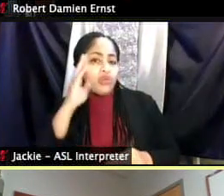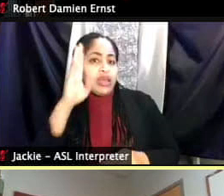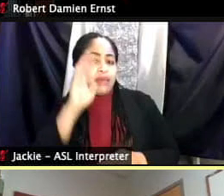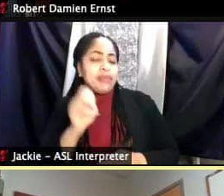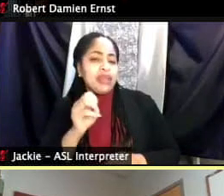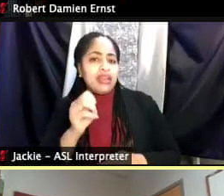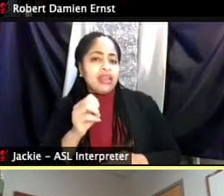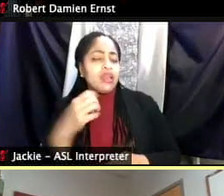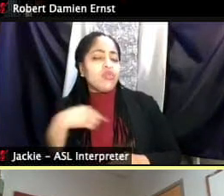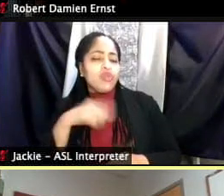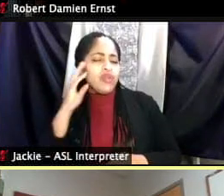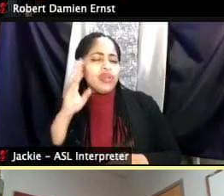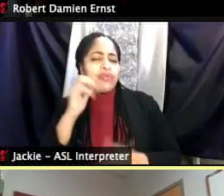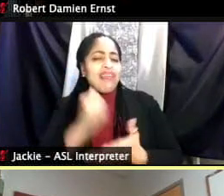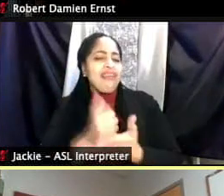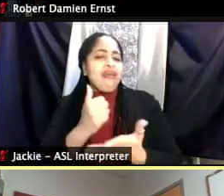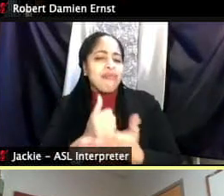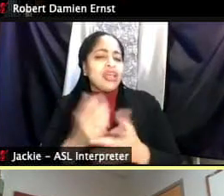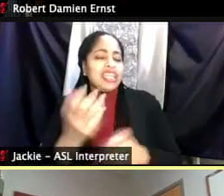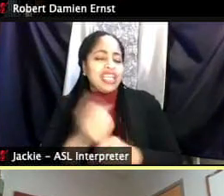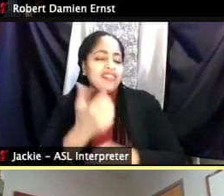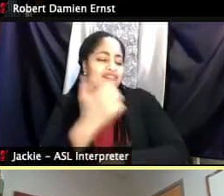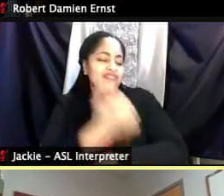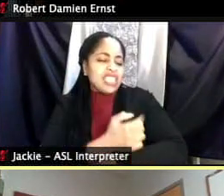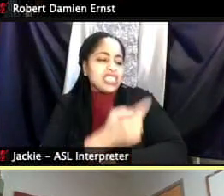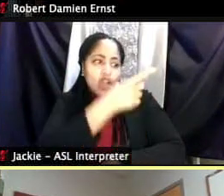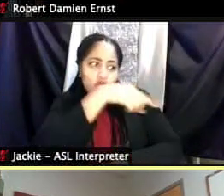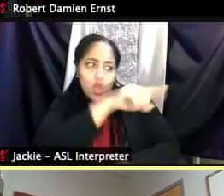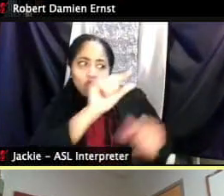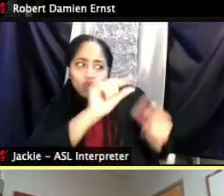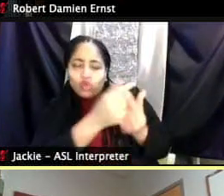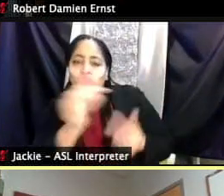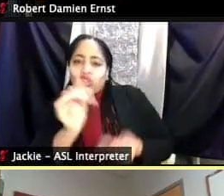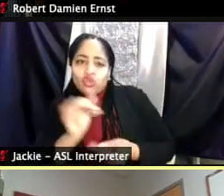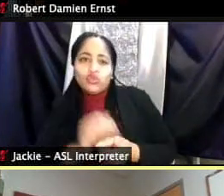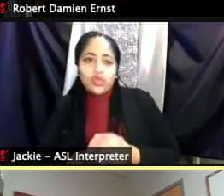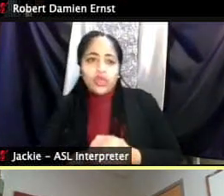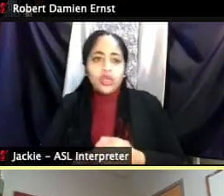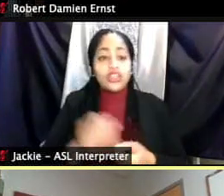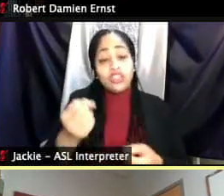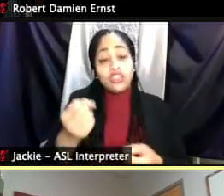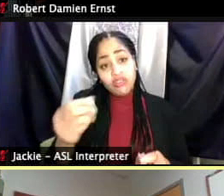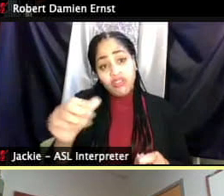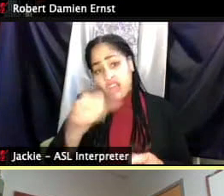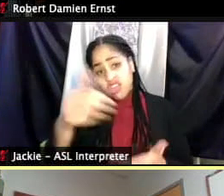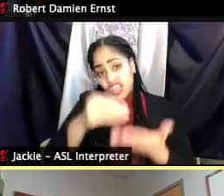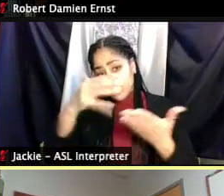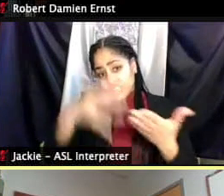And so we will be helping to vaccinate those groups too. So other students...